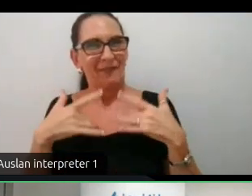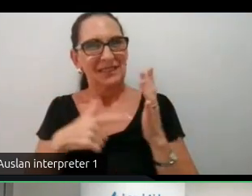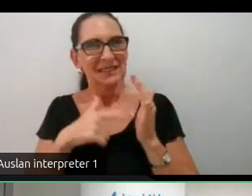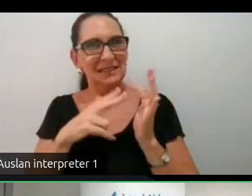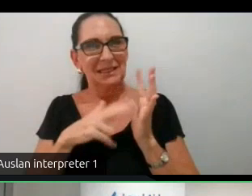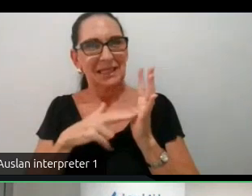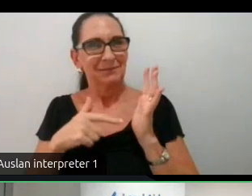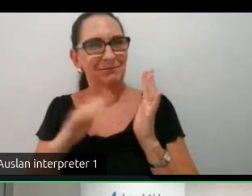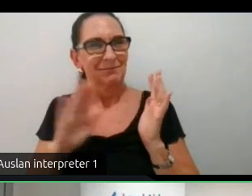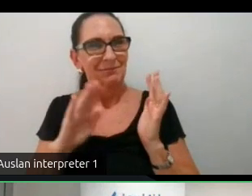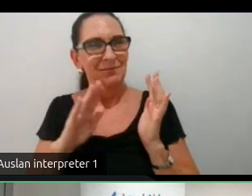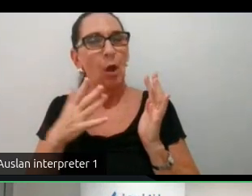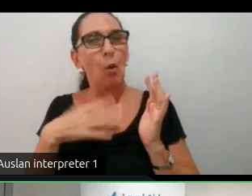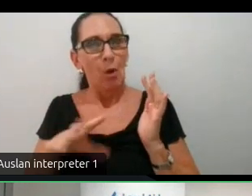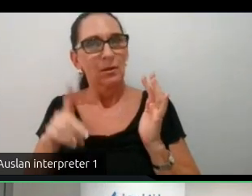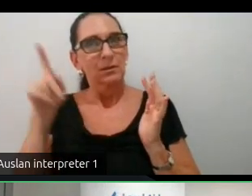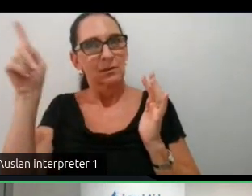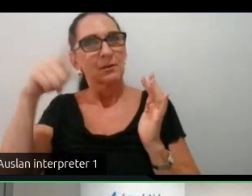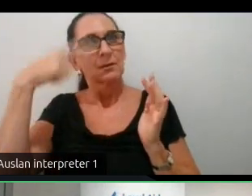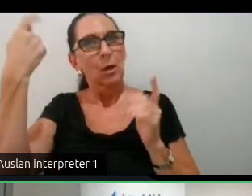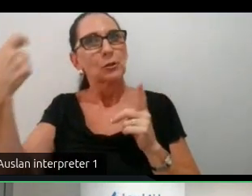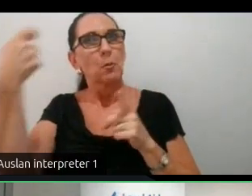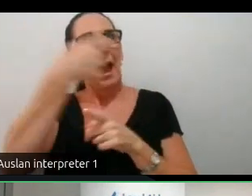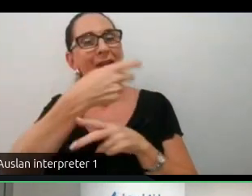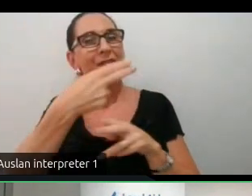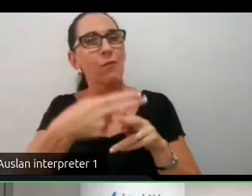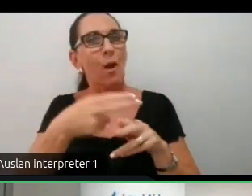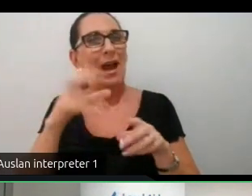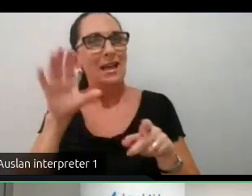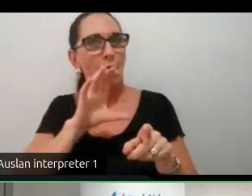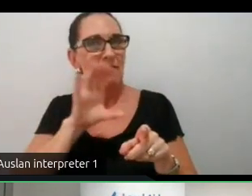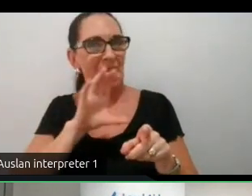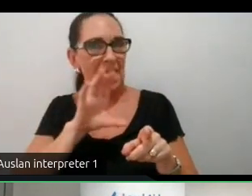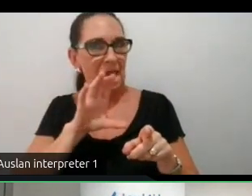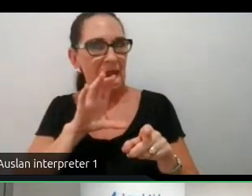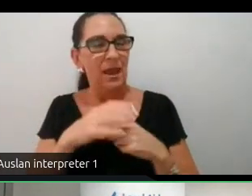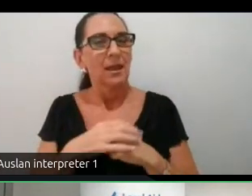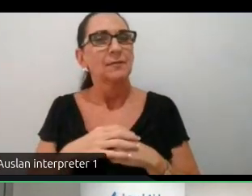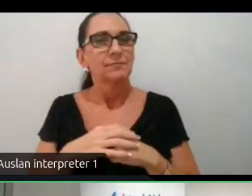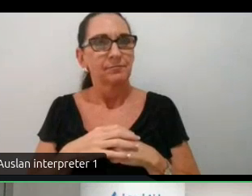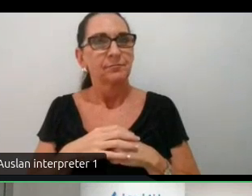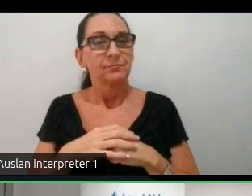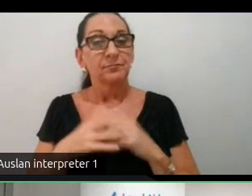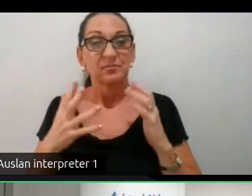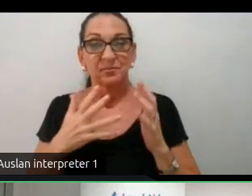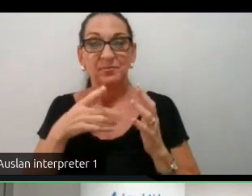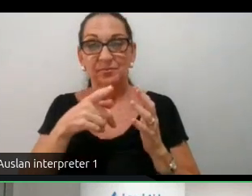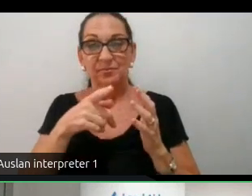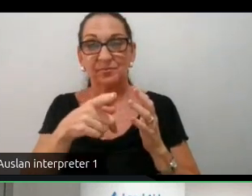He wants the temporary accommodation to pay for a caravan. And uh we've also got in this case study